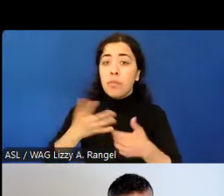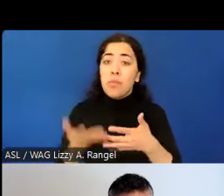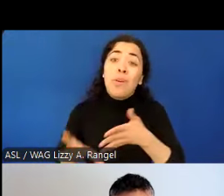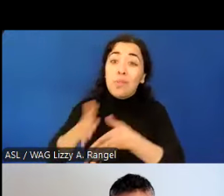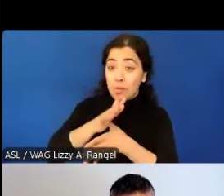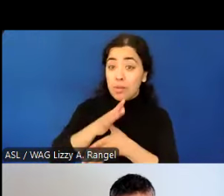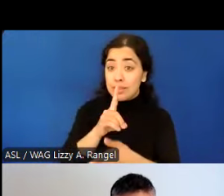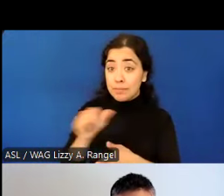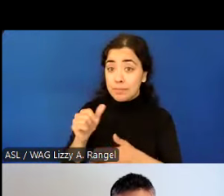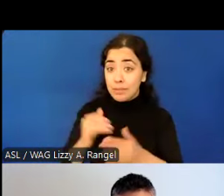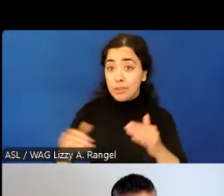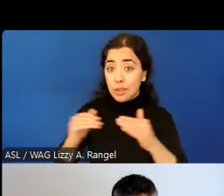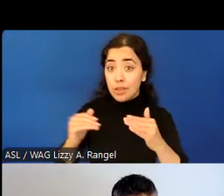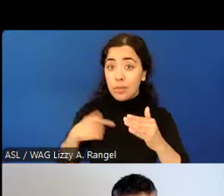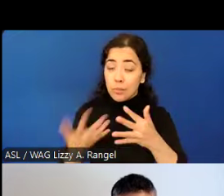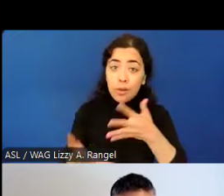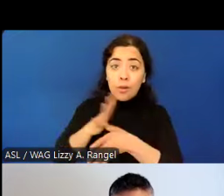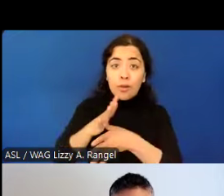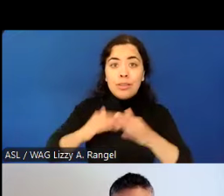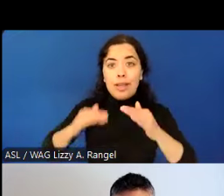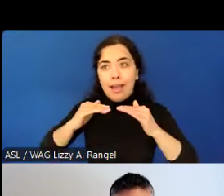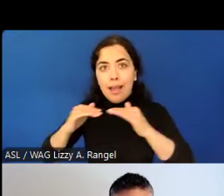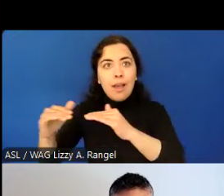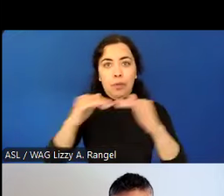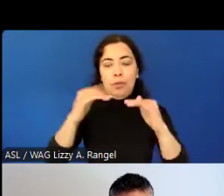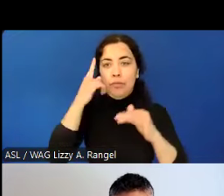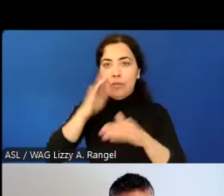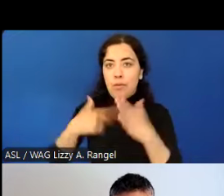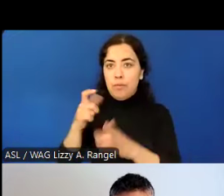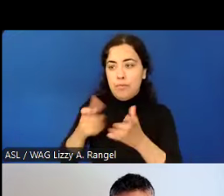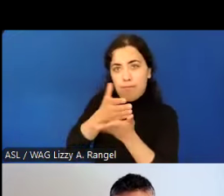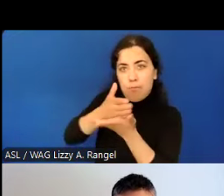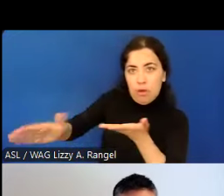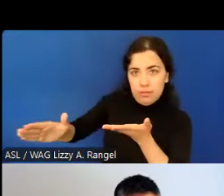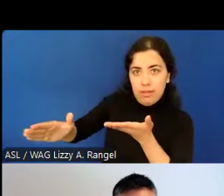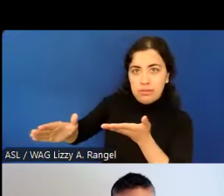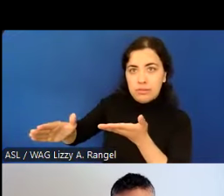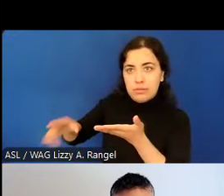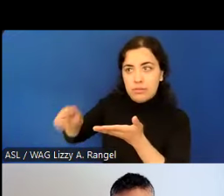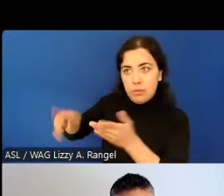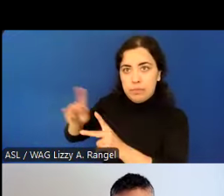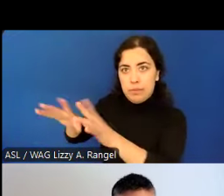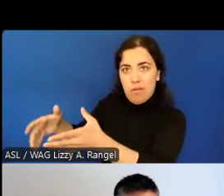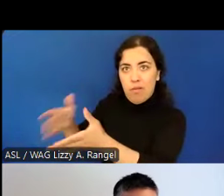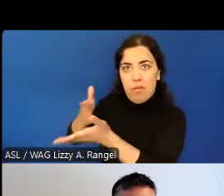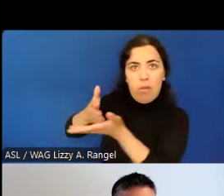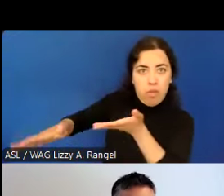and prioritize creating equity for those that are marginalized. In a crisis which seems to